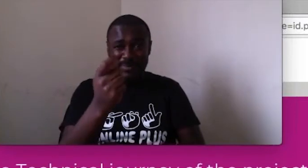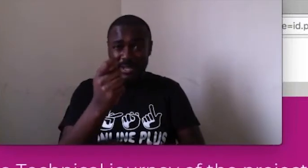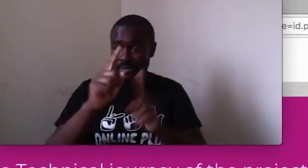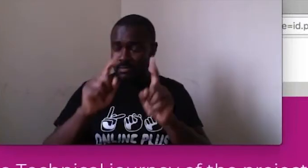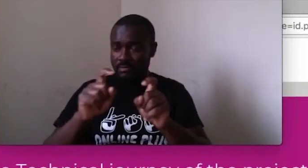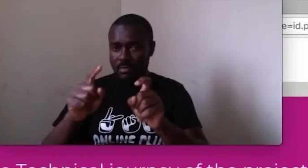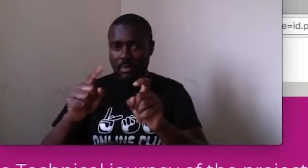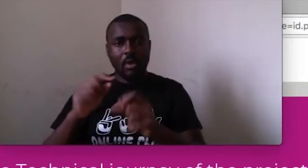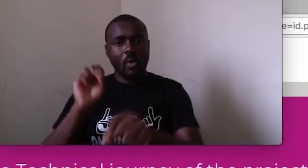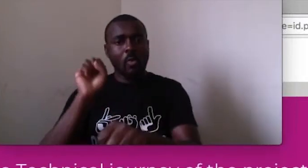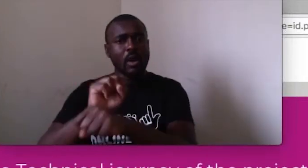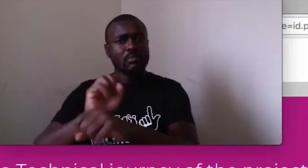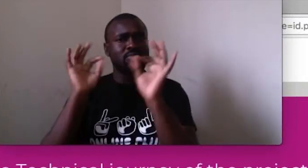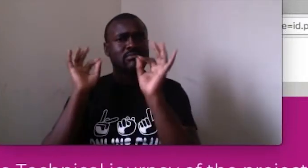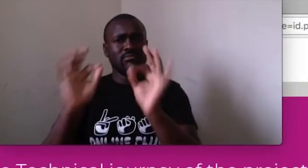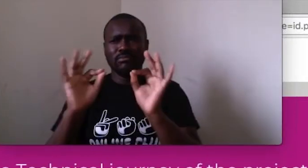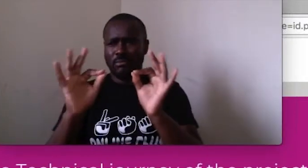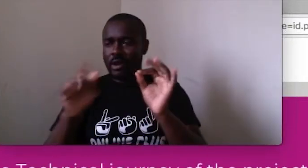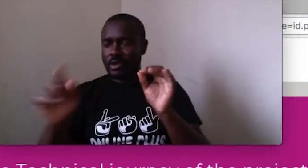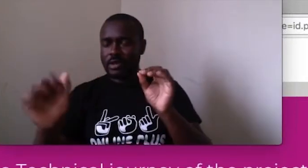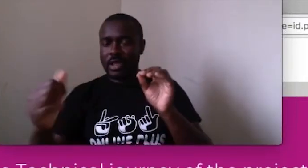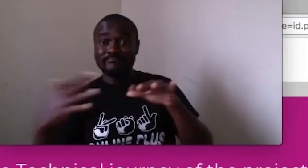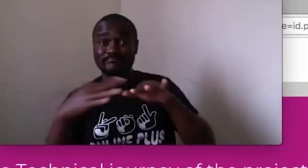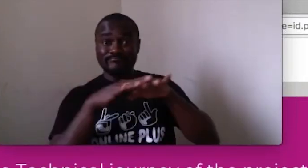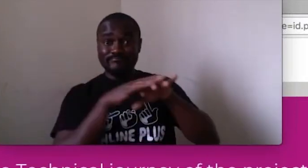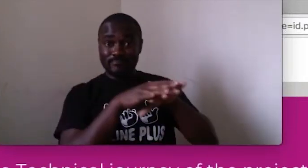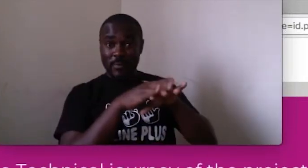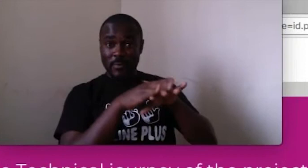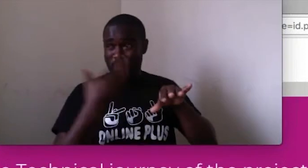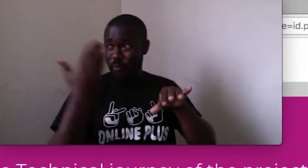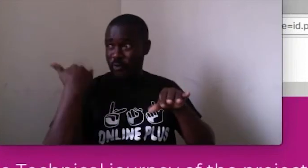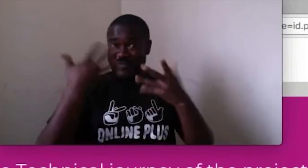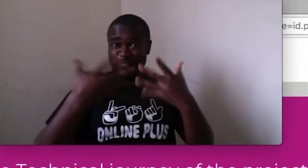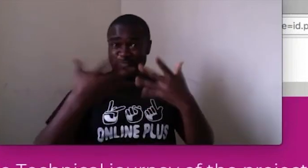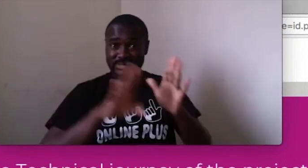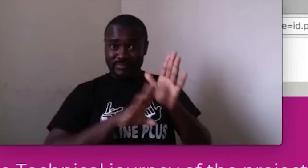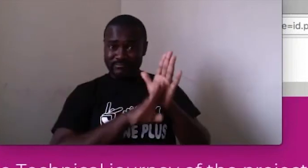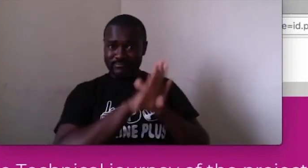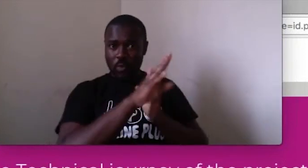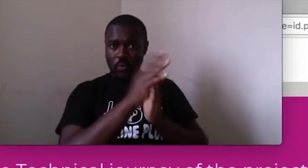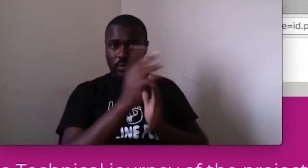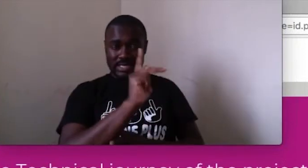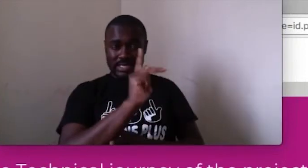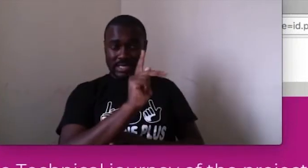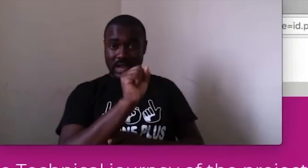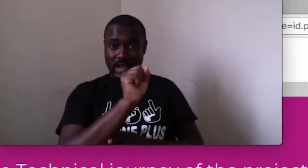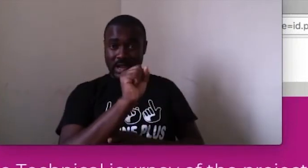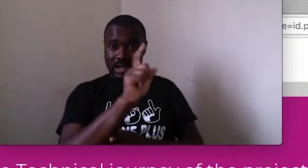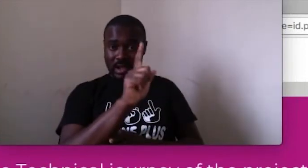I said, you know researching how to merge the words